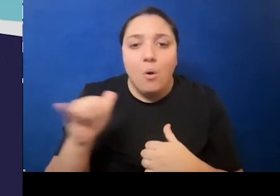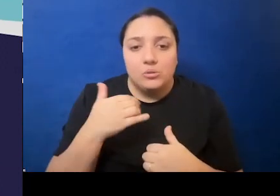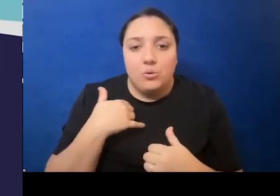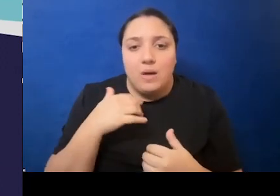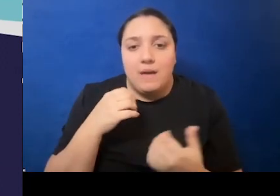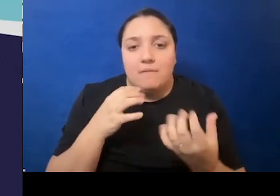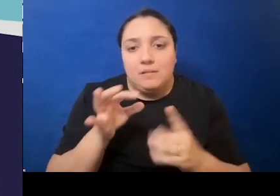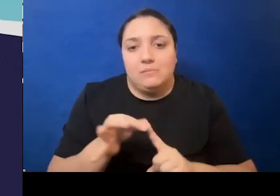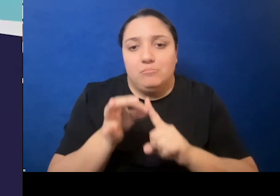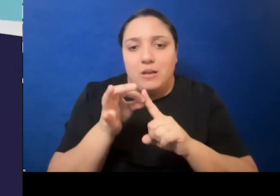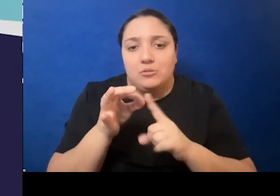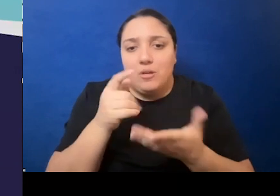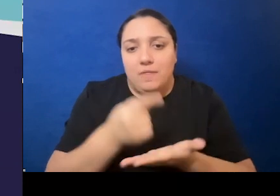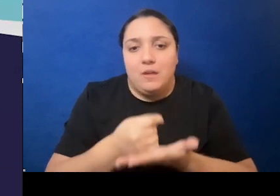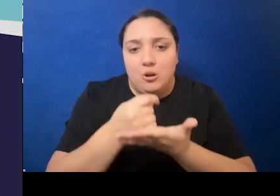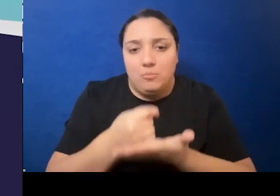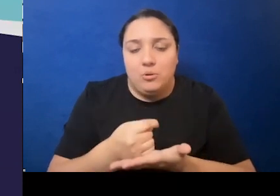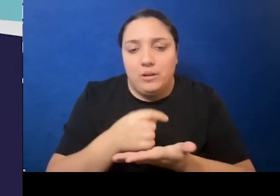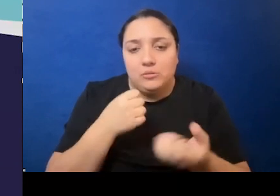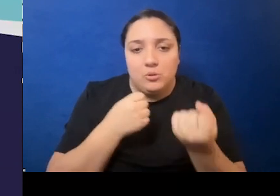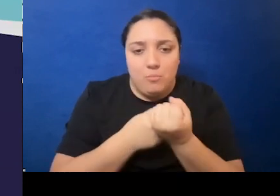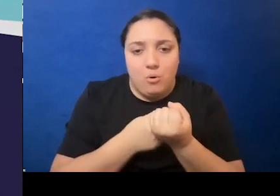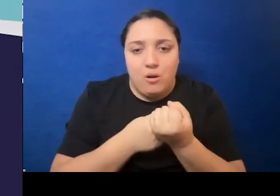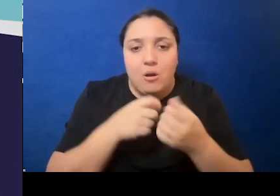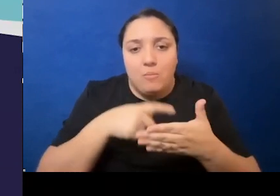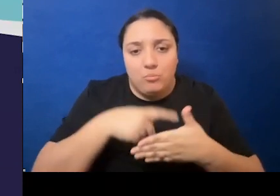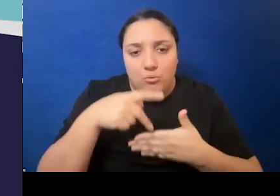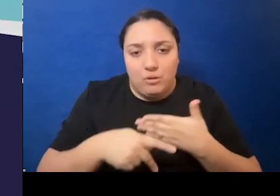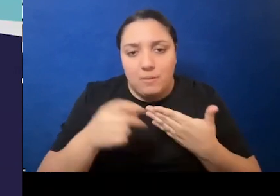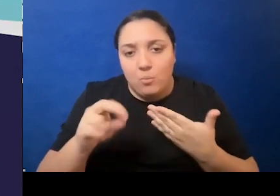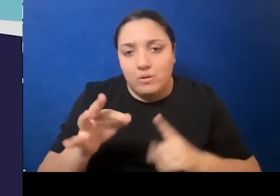SPECIAL THERAPY SUPPORT CLASSES.